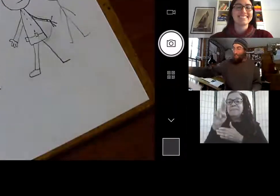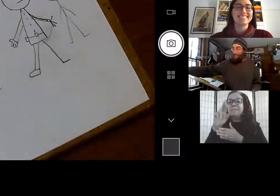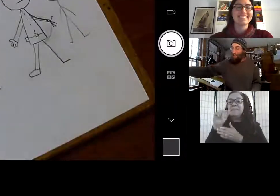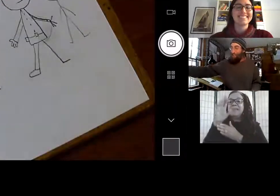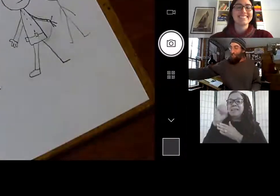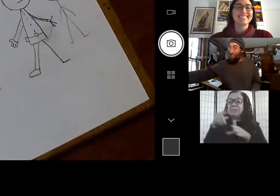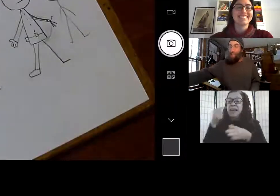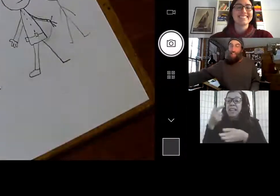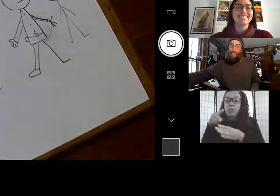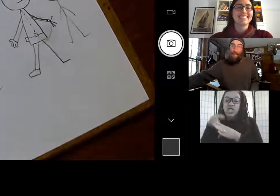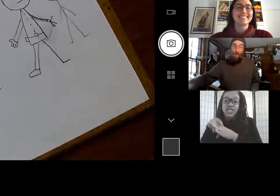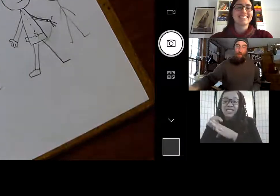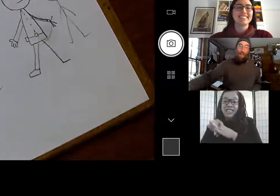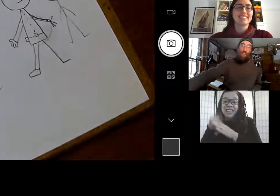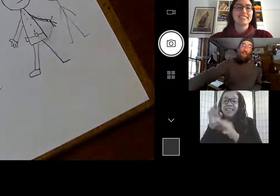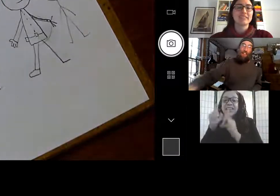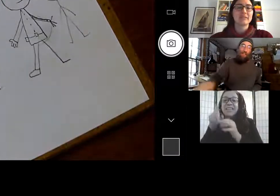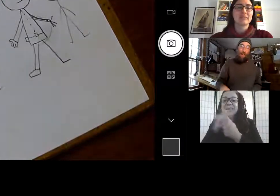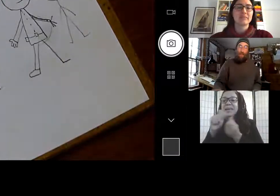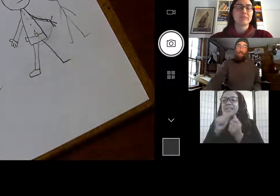if it needs to look exactly the same. But I try not to do that,